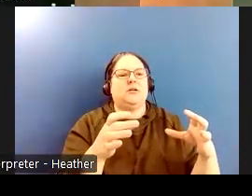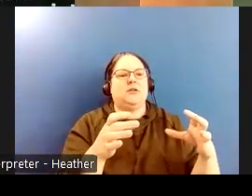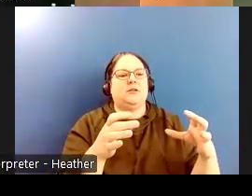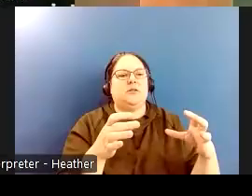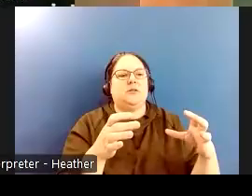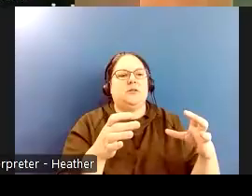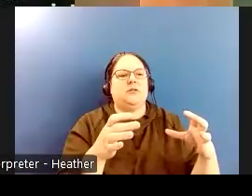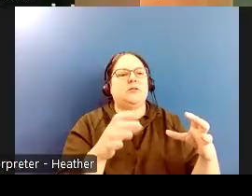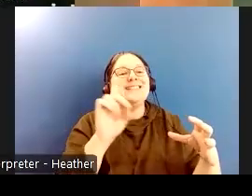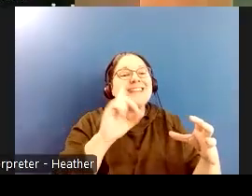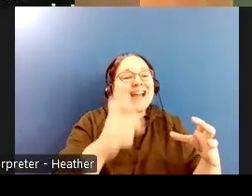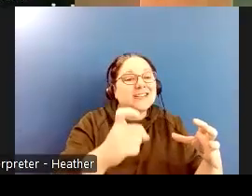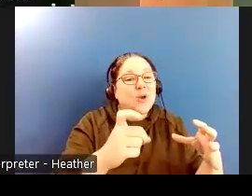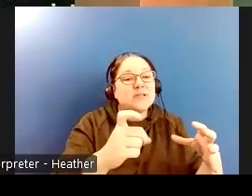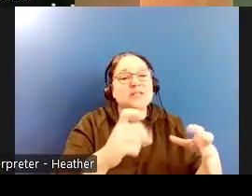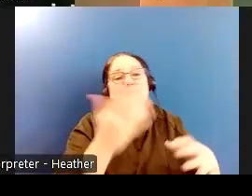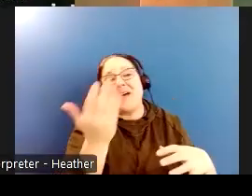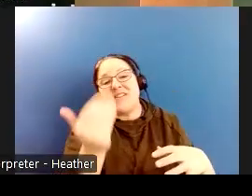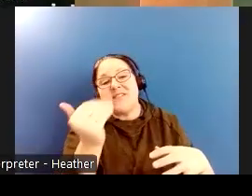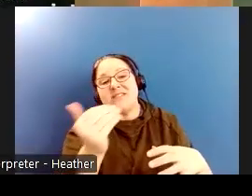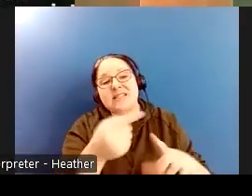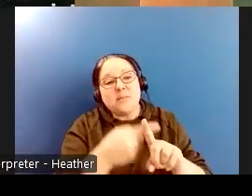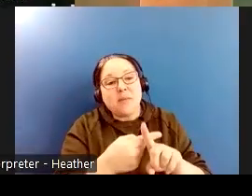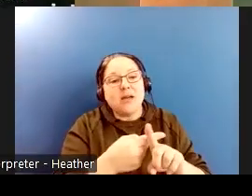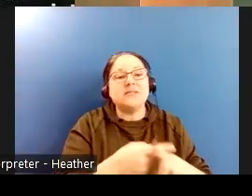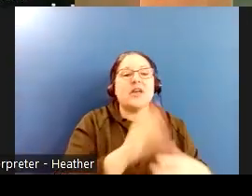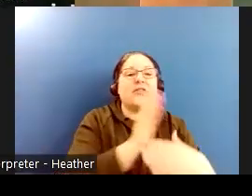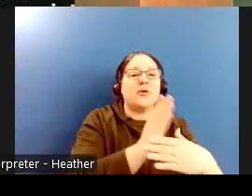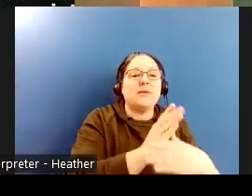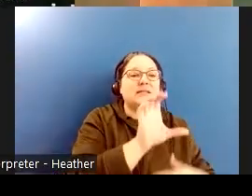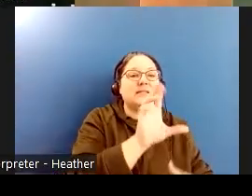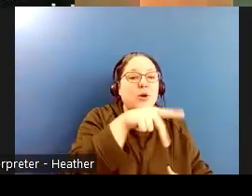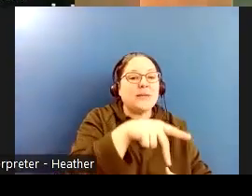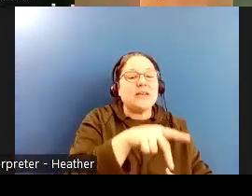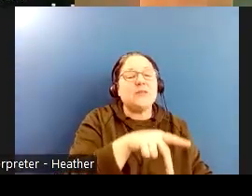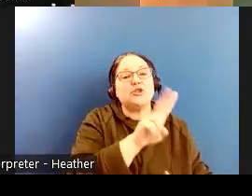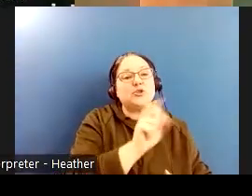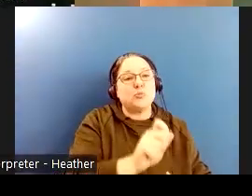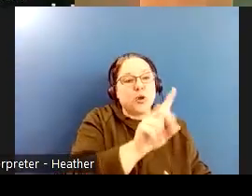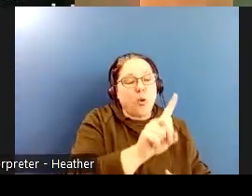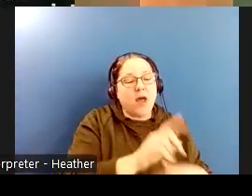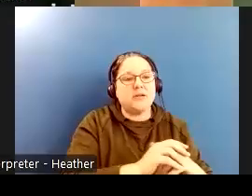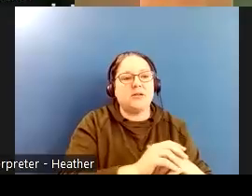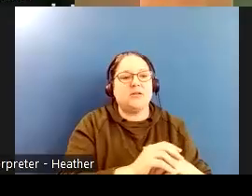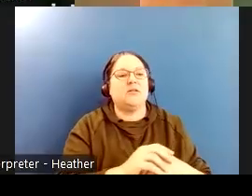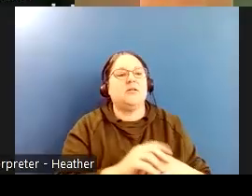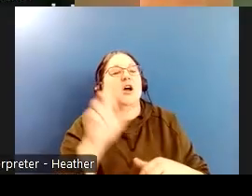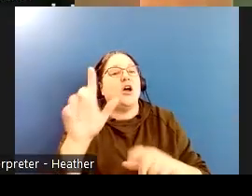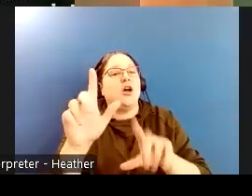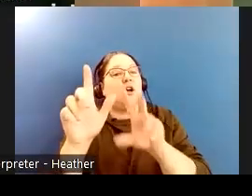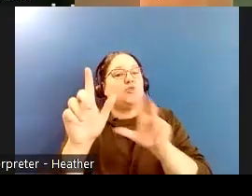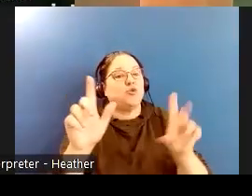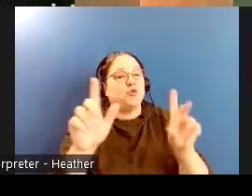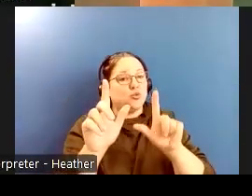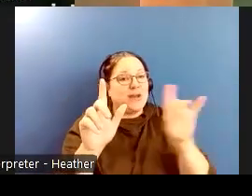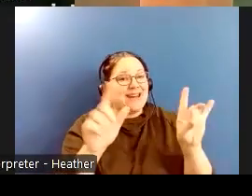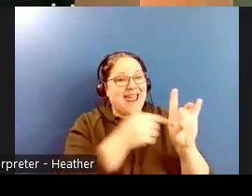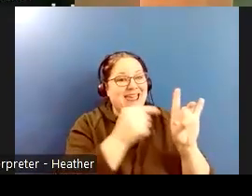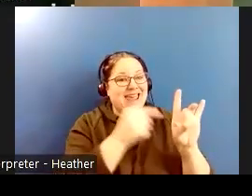their mean CRP was here at 2.1 uh 28 actually met depression criteria they had 79 death events at